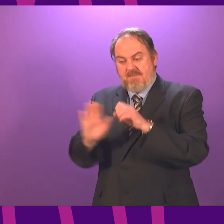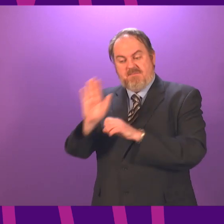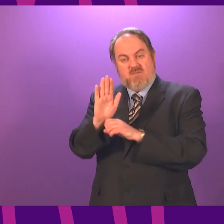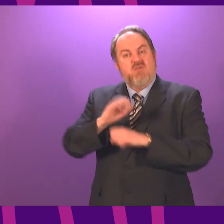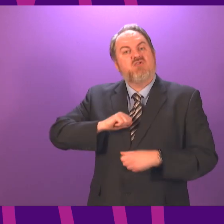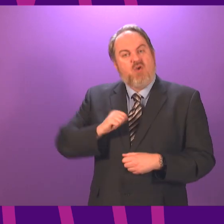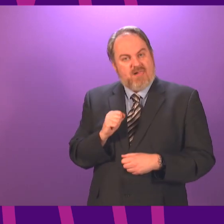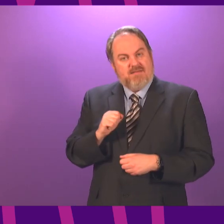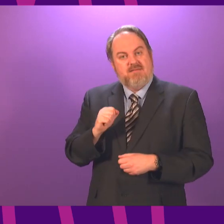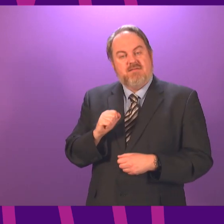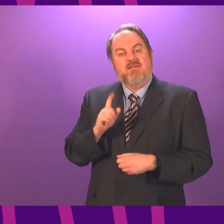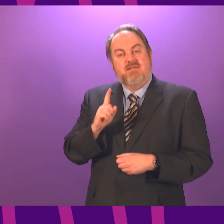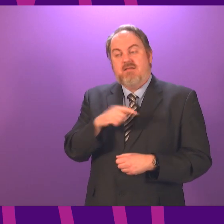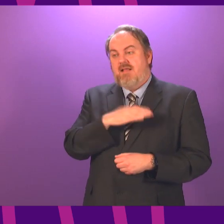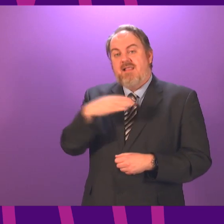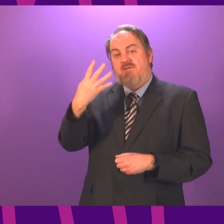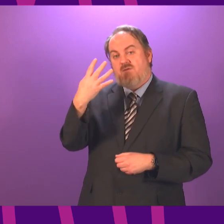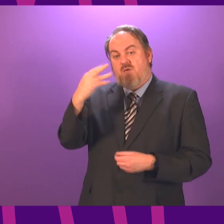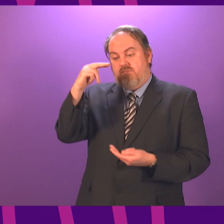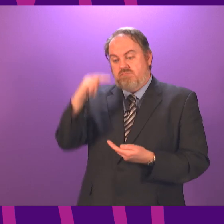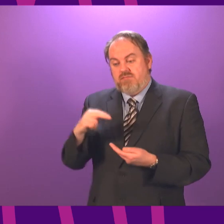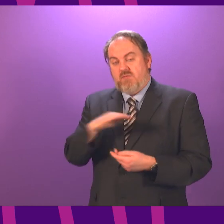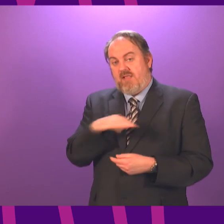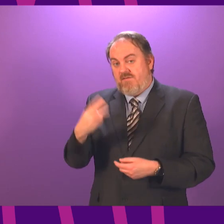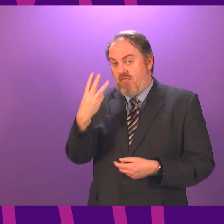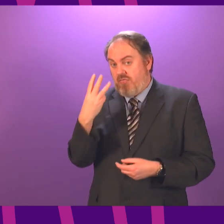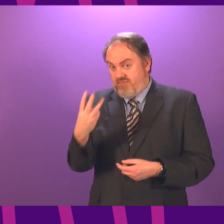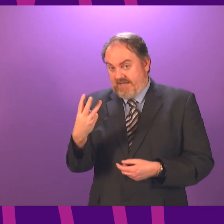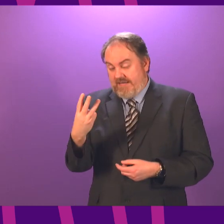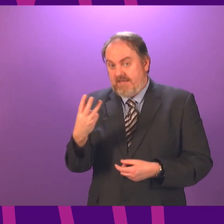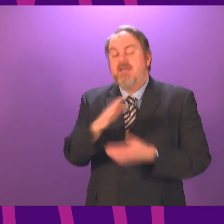of the country that are in level 4 come down to level 3, we would certainly be hopeful